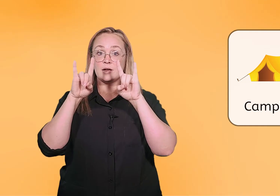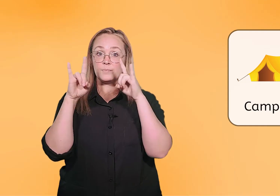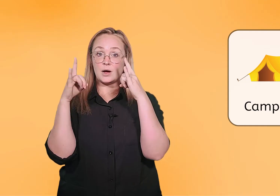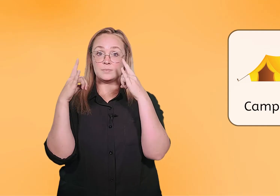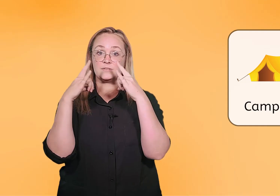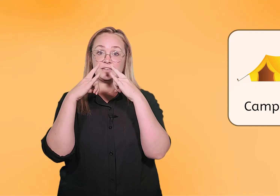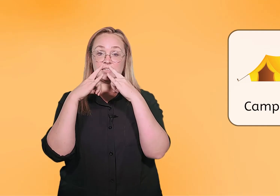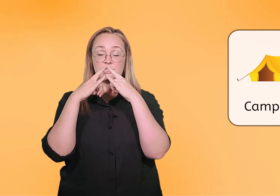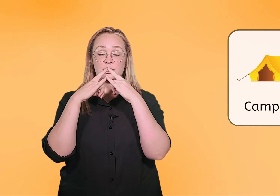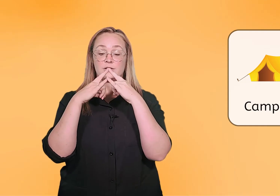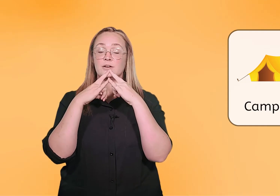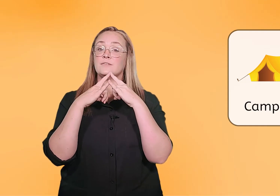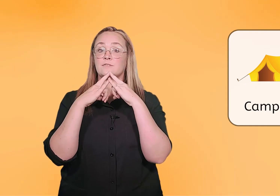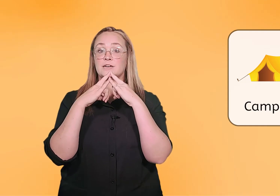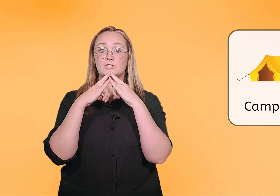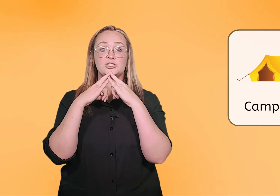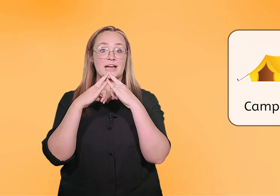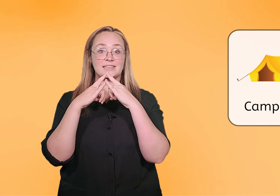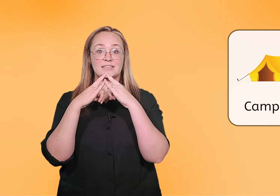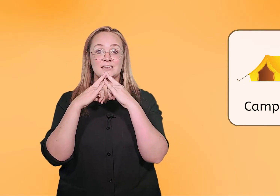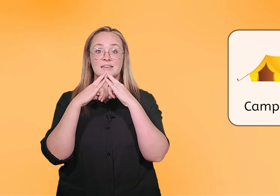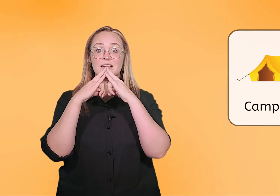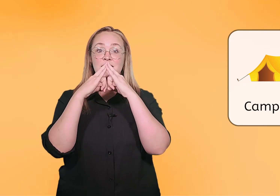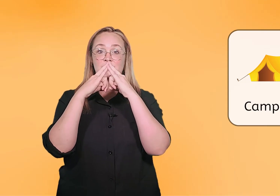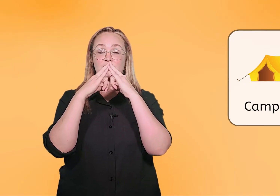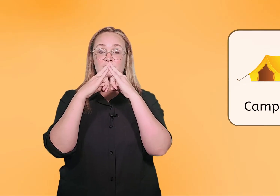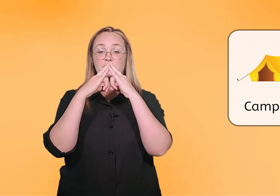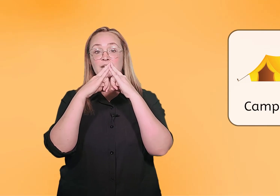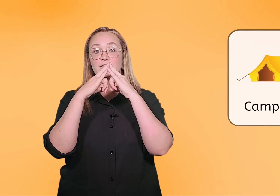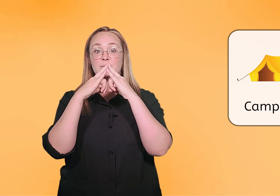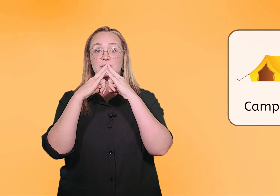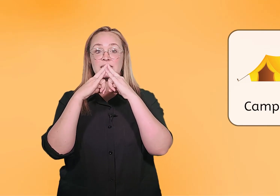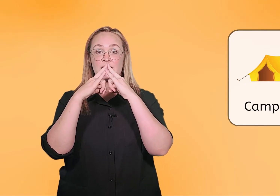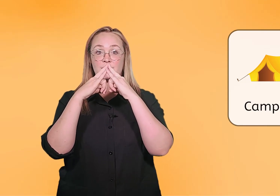palms facing each other in front of your chest. Touch your fingertips together,